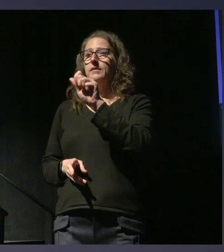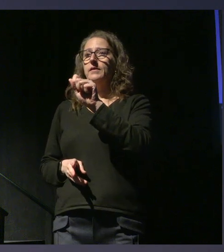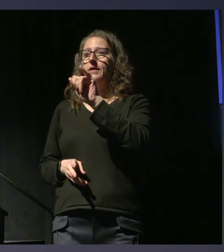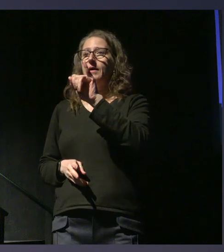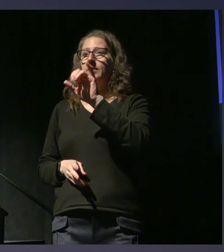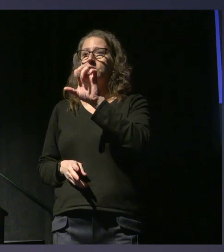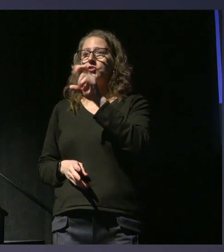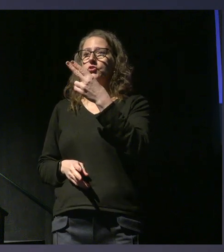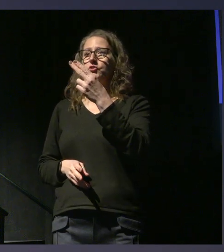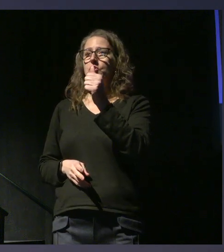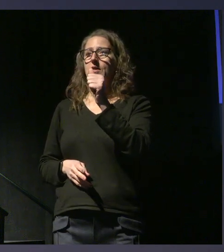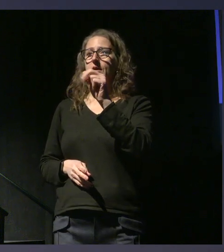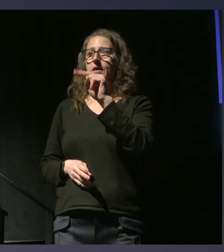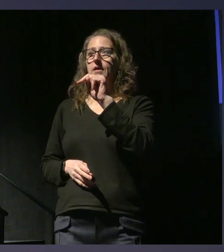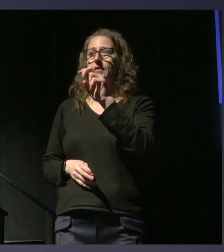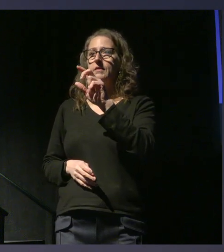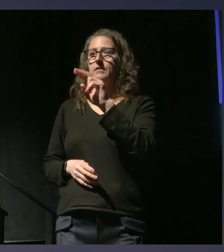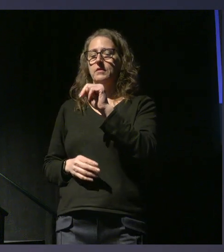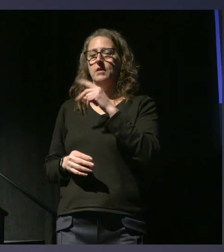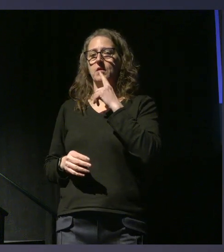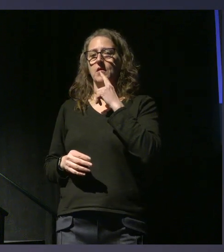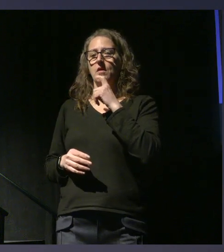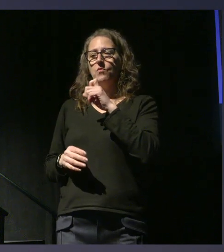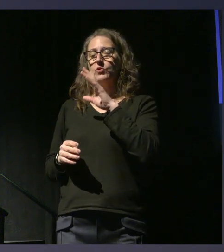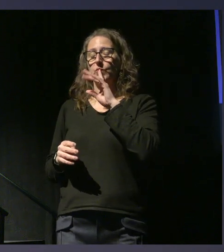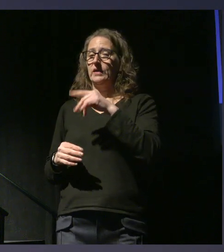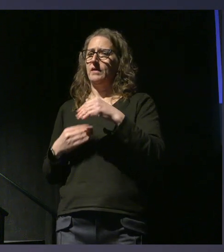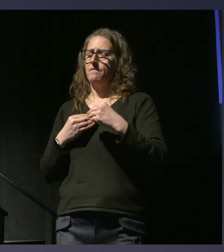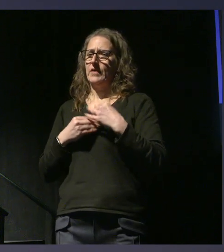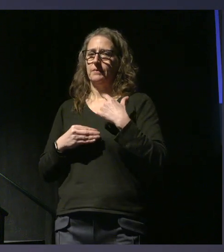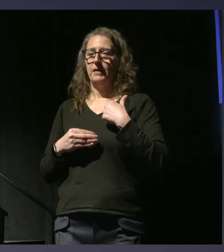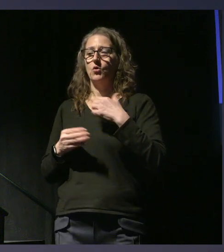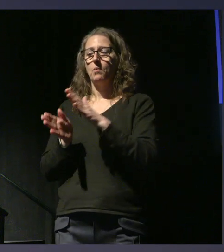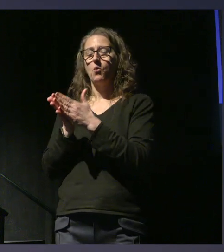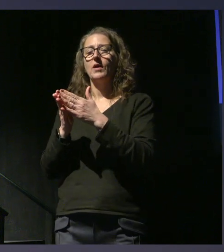Subtitled letters to lost souls consists of an assemblage